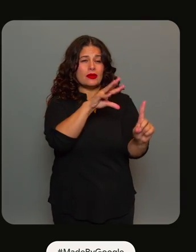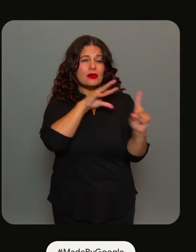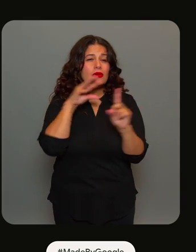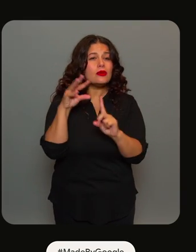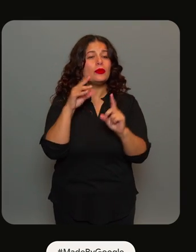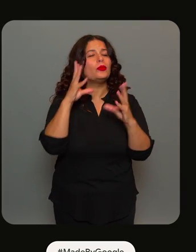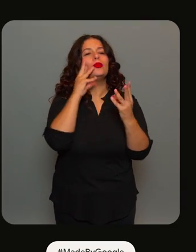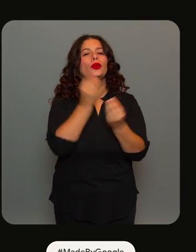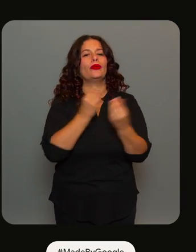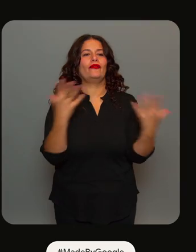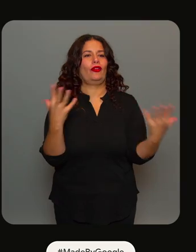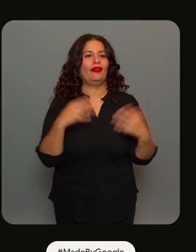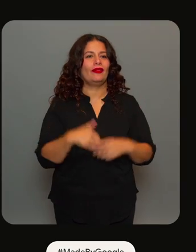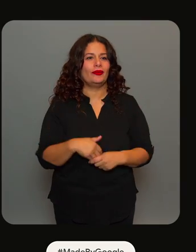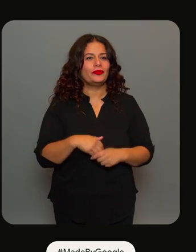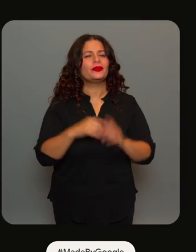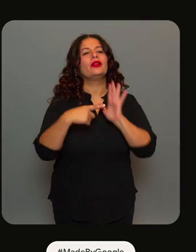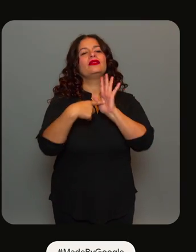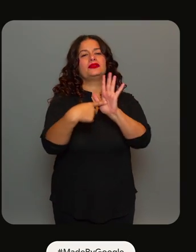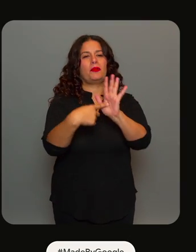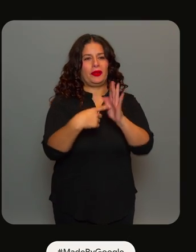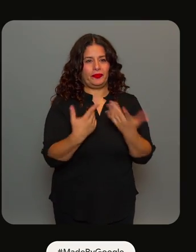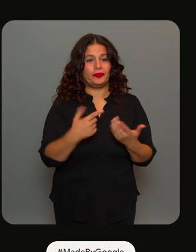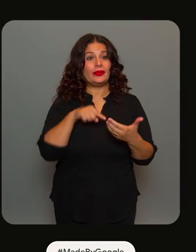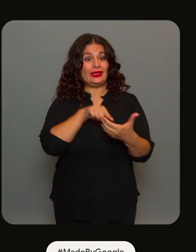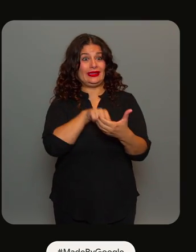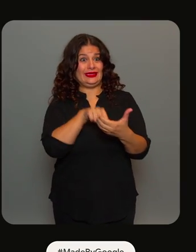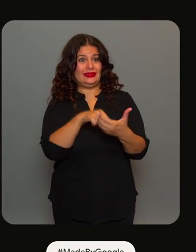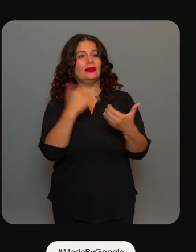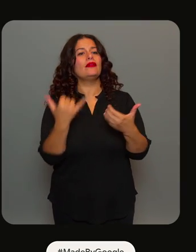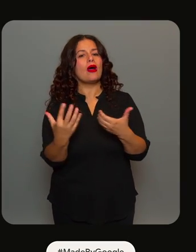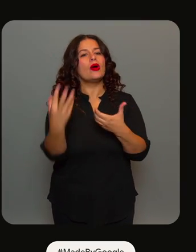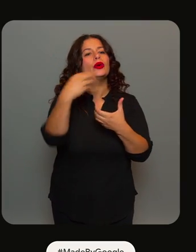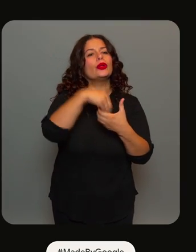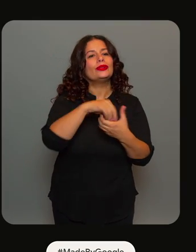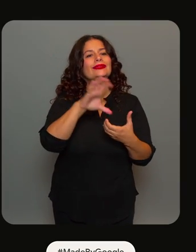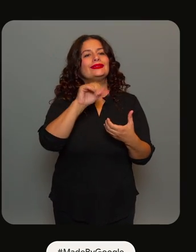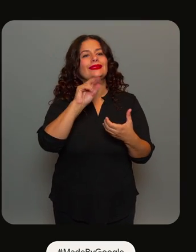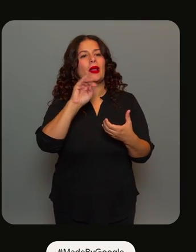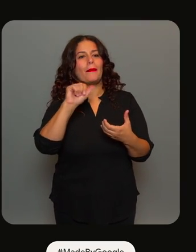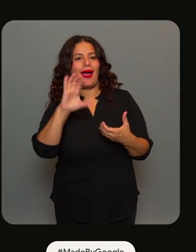For example, we're introducing Cinematic Blur to the Pixel camera.